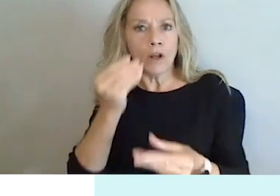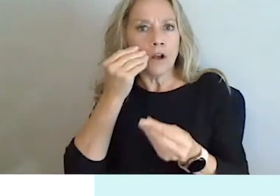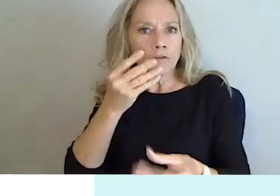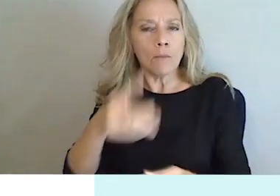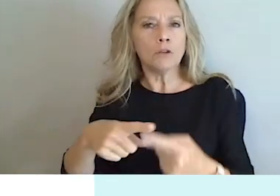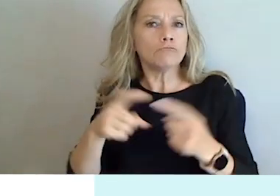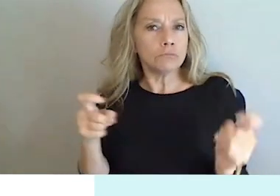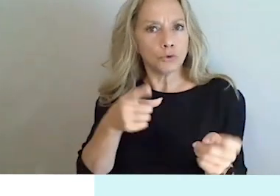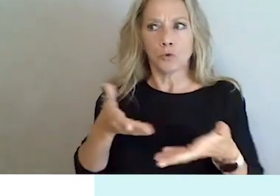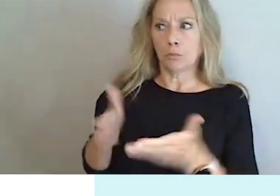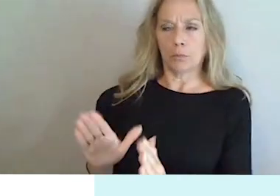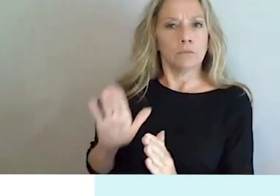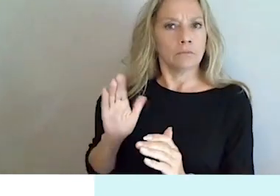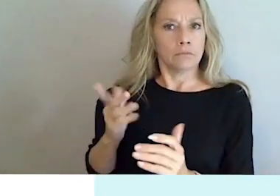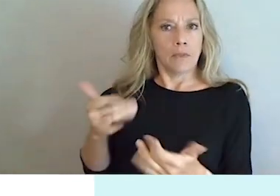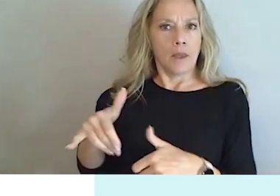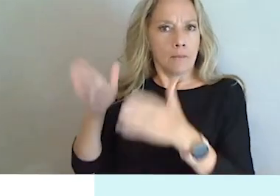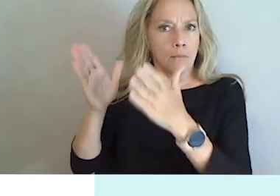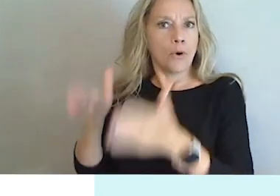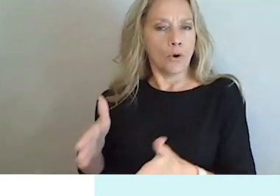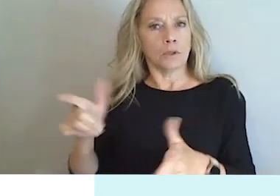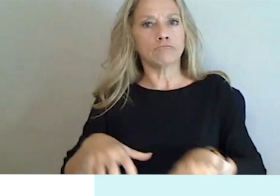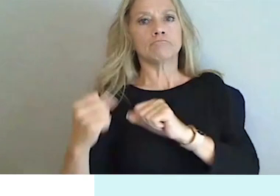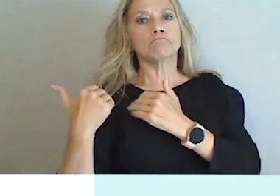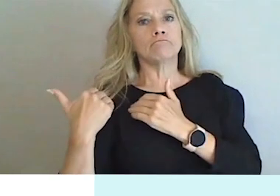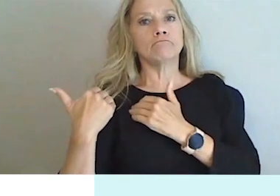• act for you on matters related to your renewal packet and your coverage